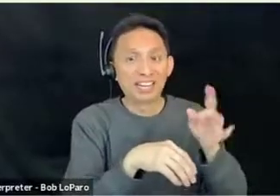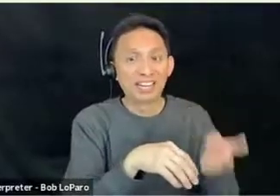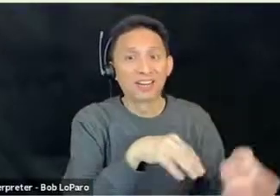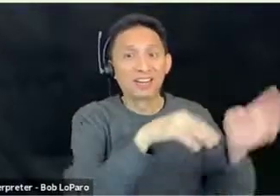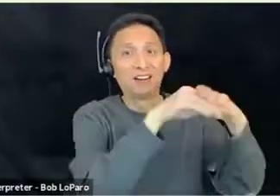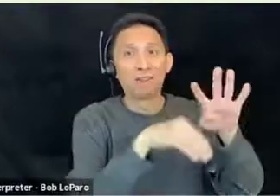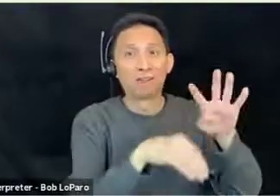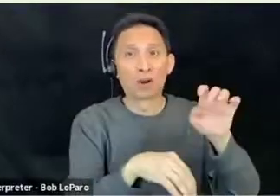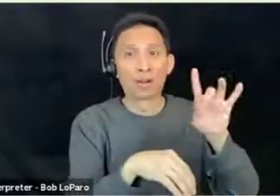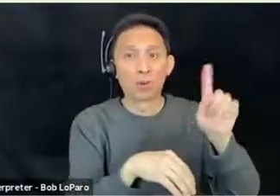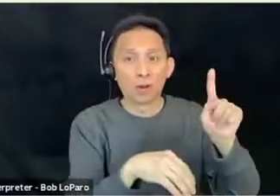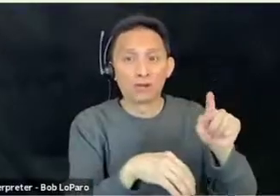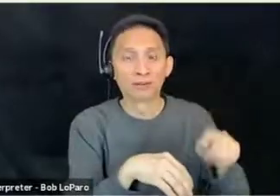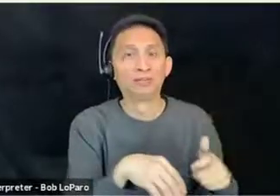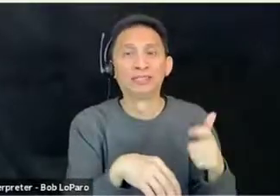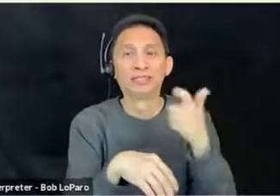And in 2020, we were at 557.